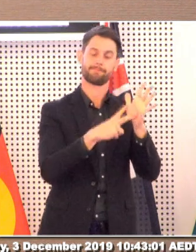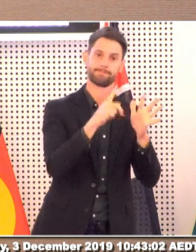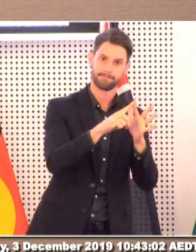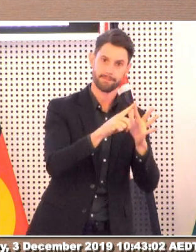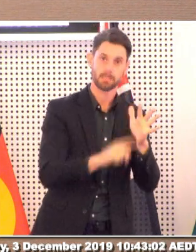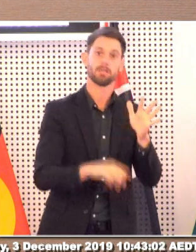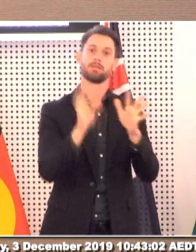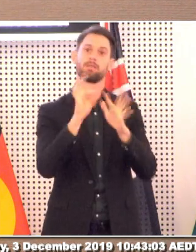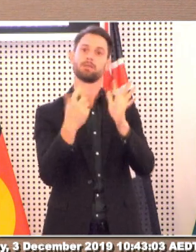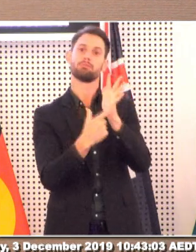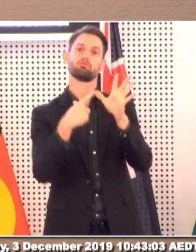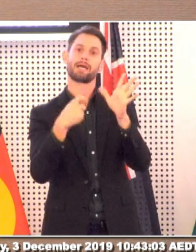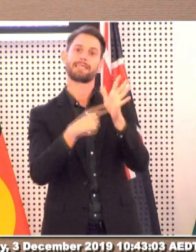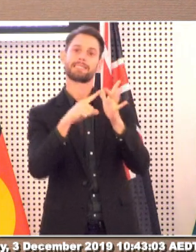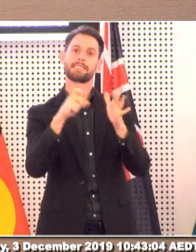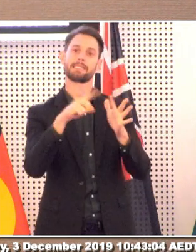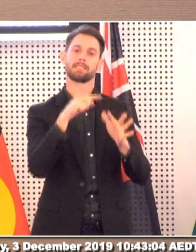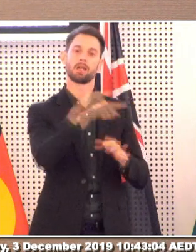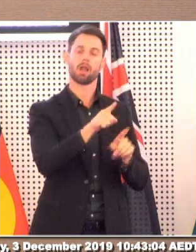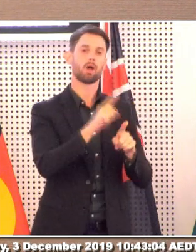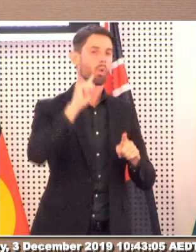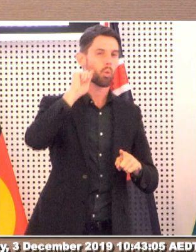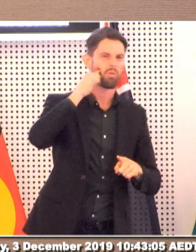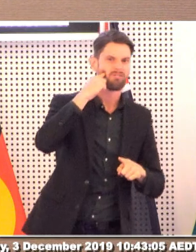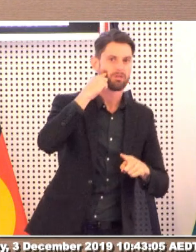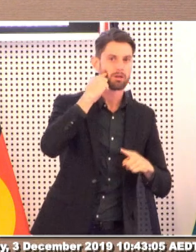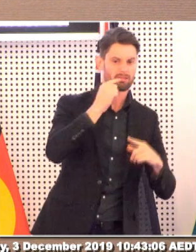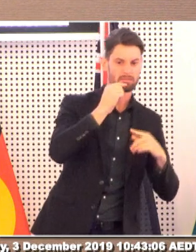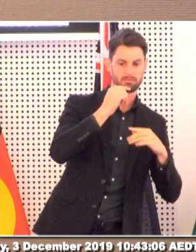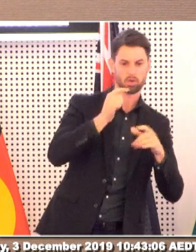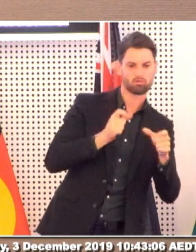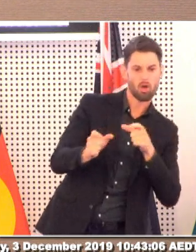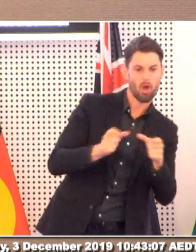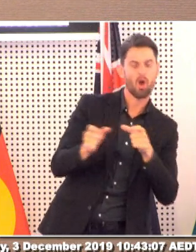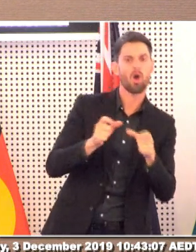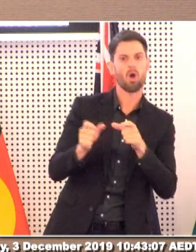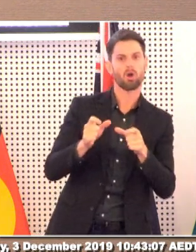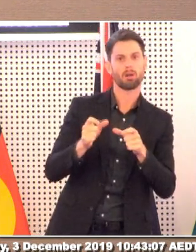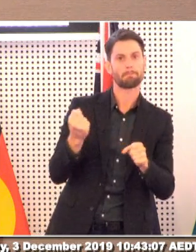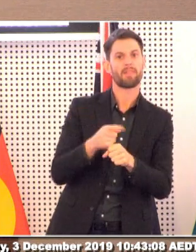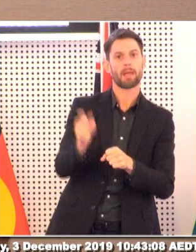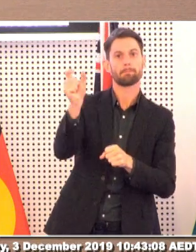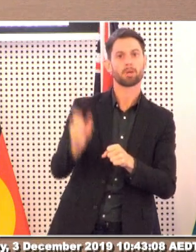And restrictive practices, if you’re not familiar with them, particularly in